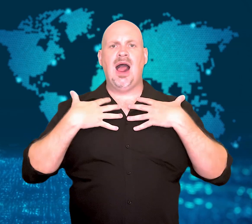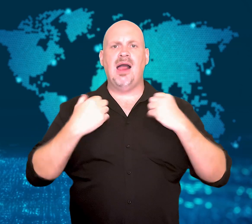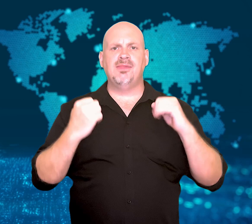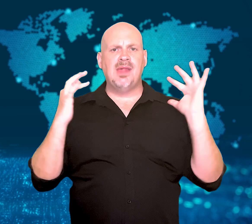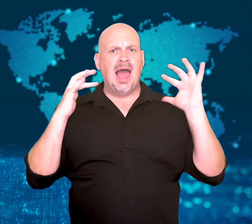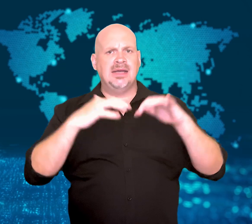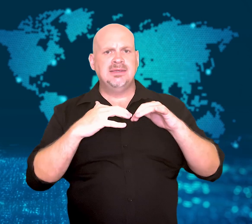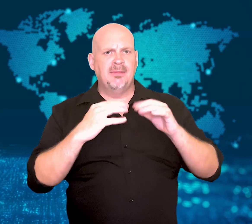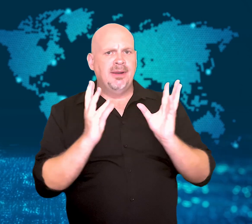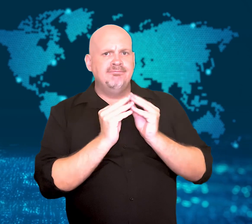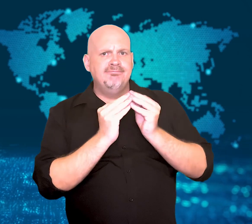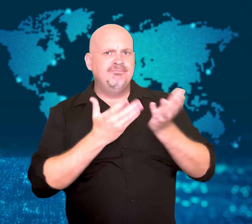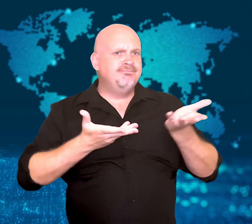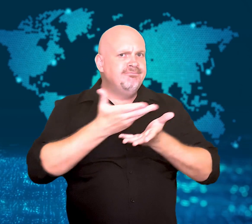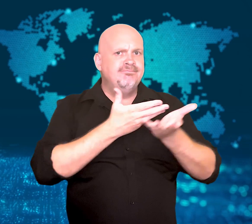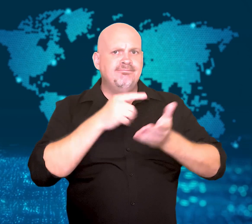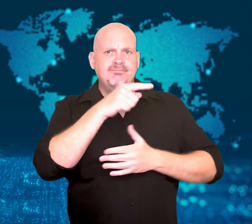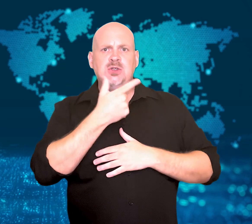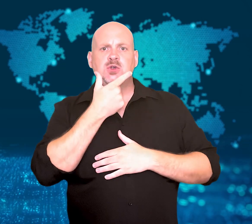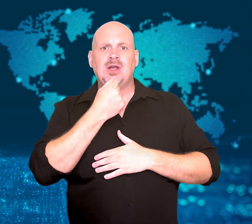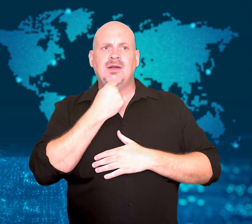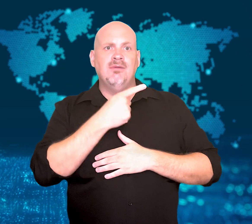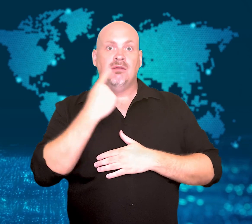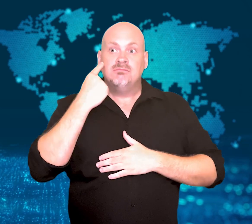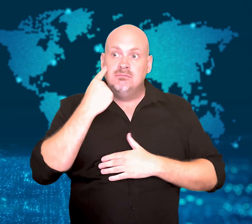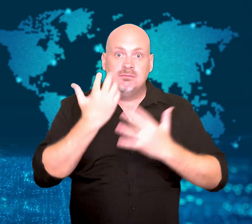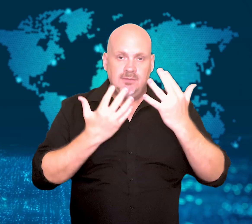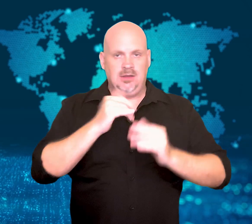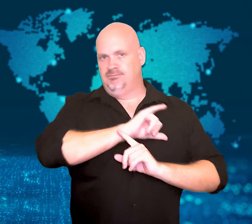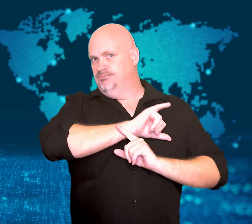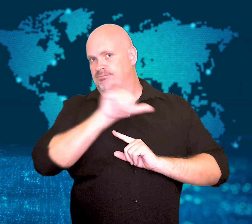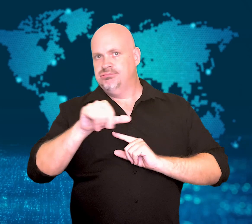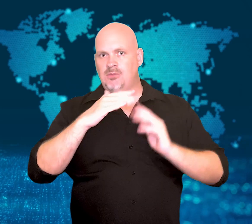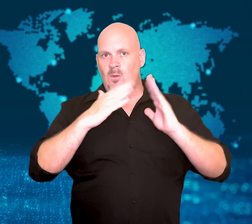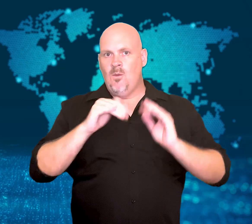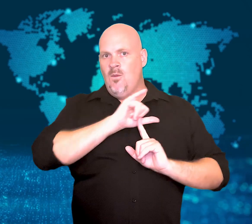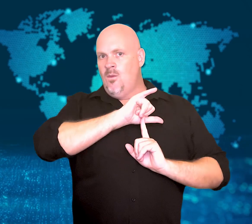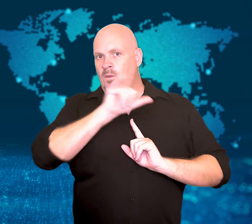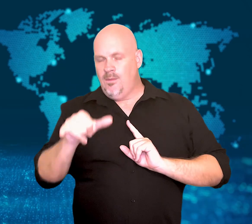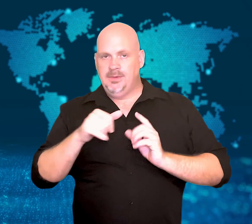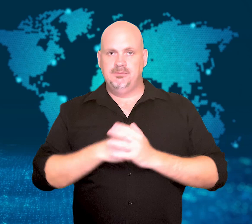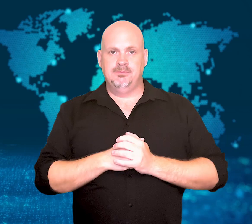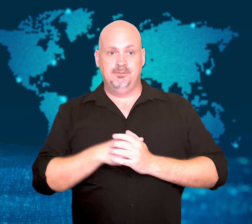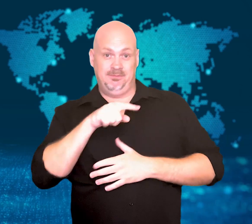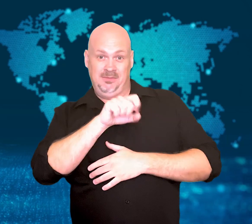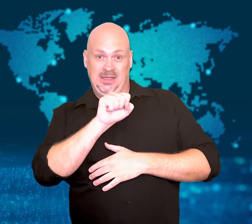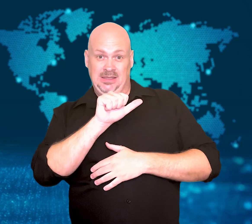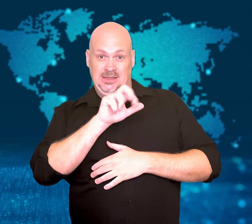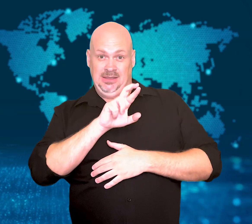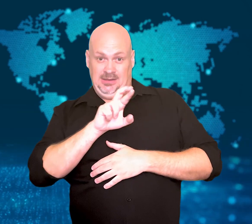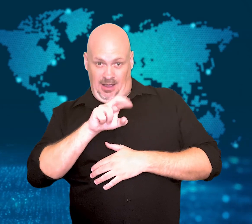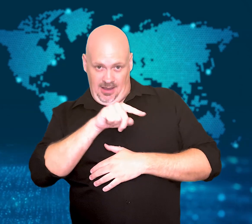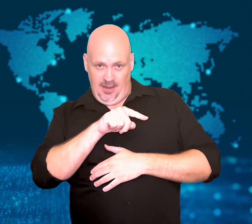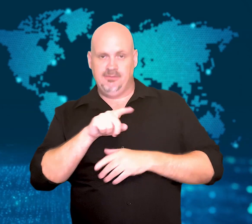the World Health Assembly conference in Geneva when he heard about the fire.